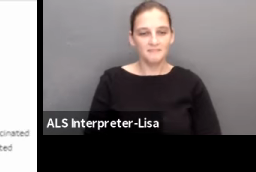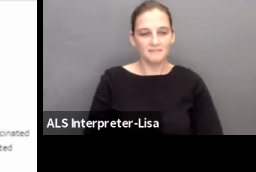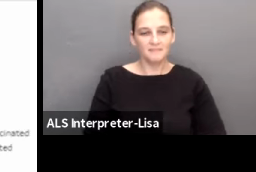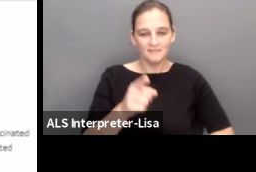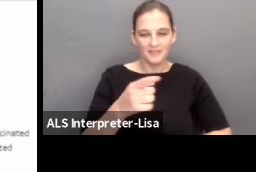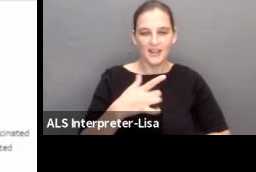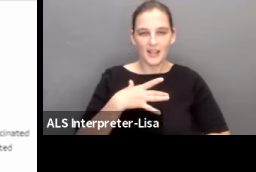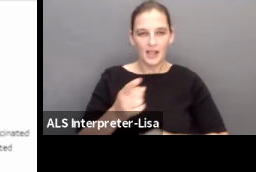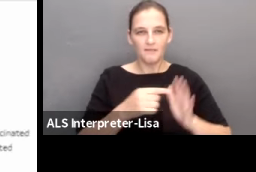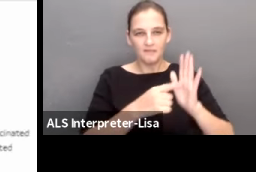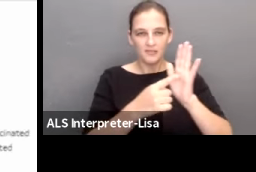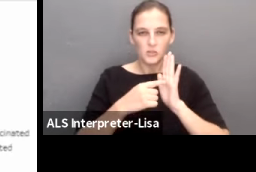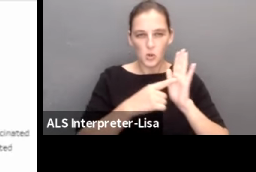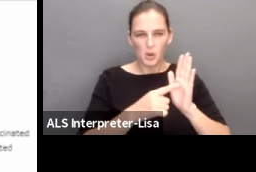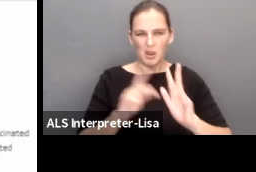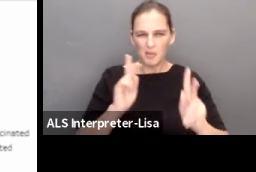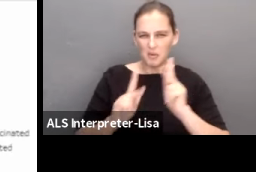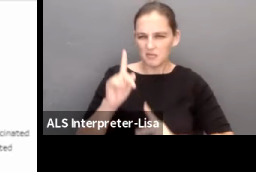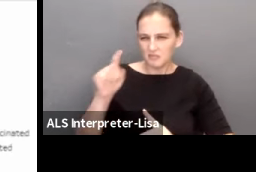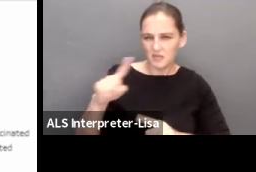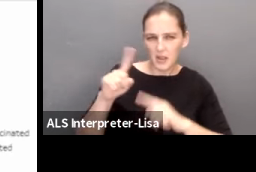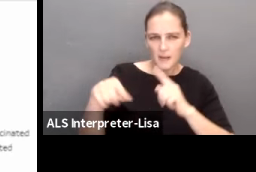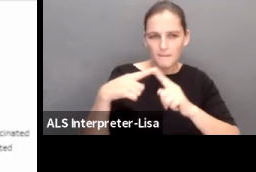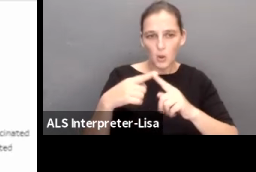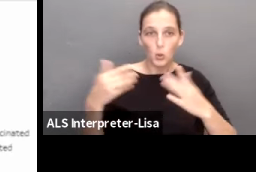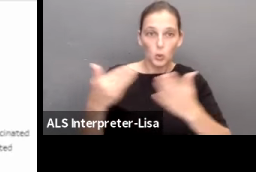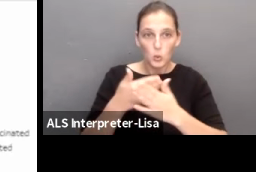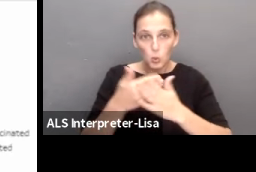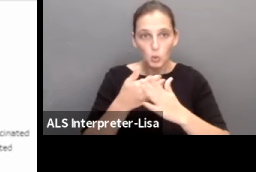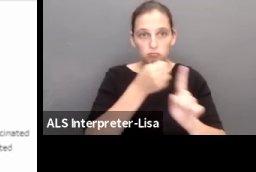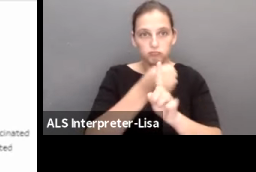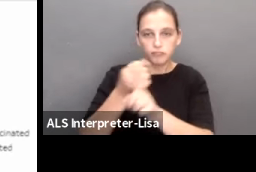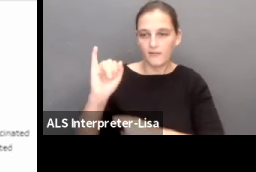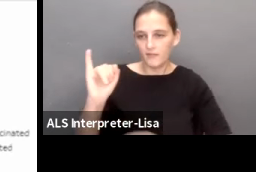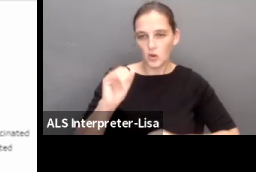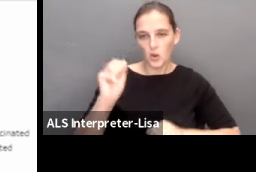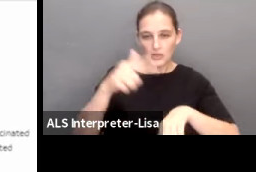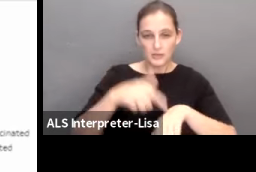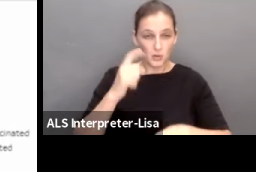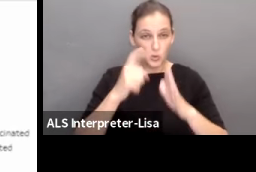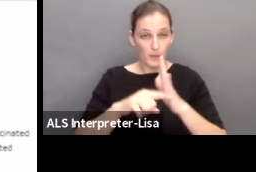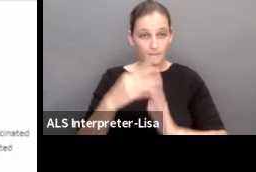people ask me about breakthrough infections all the time. So that blue line on the top